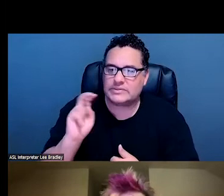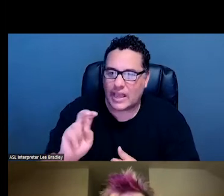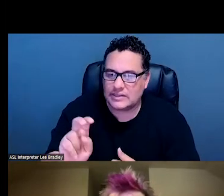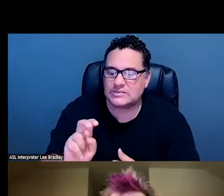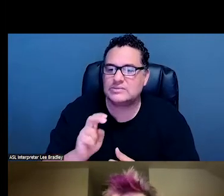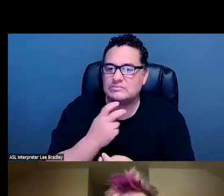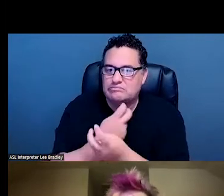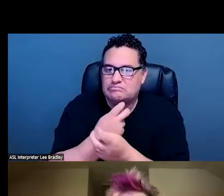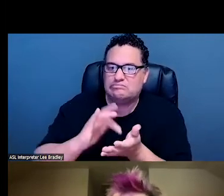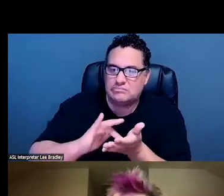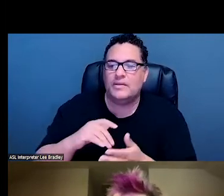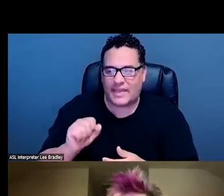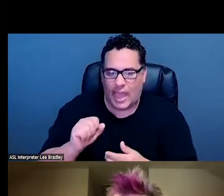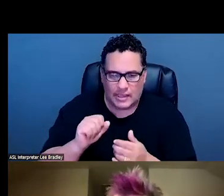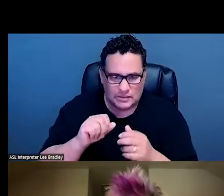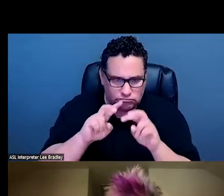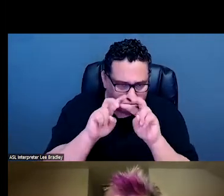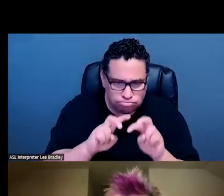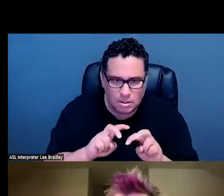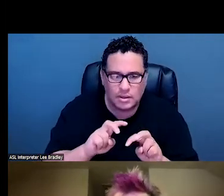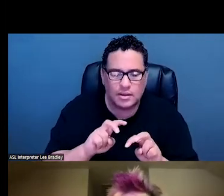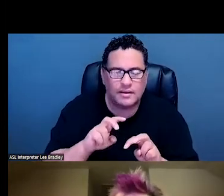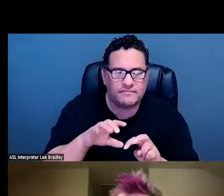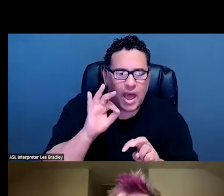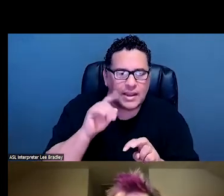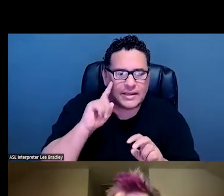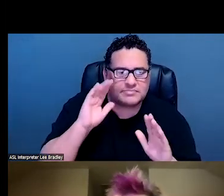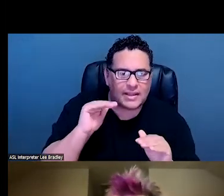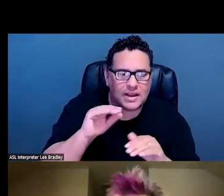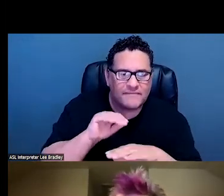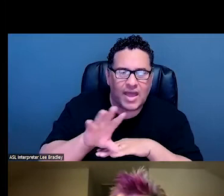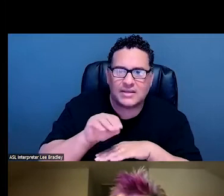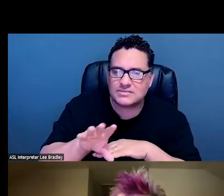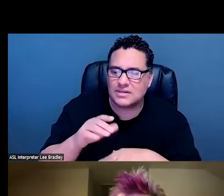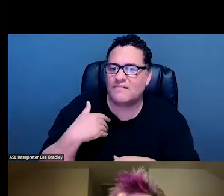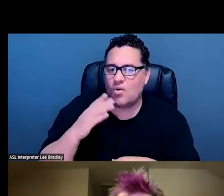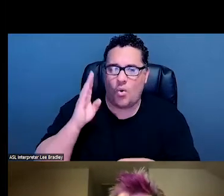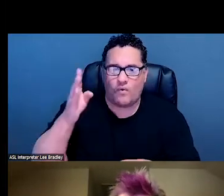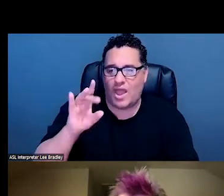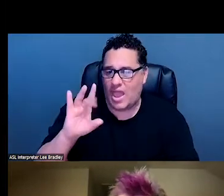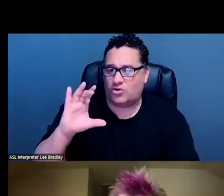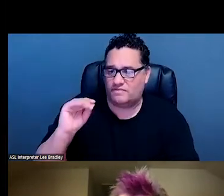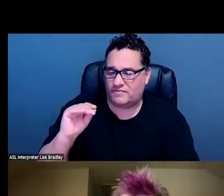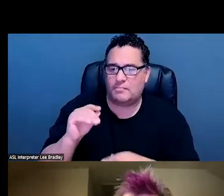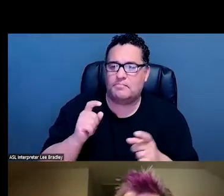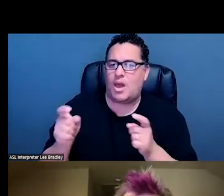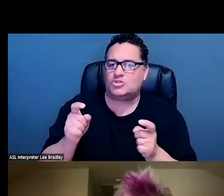IT UP AND LOOK UP EXPECTED EFFECTS. ALSO, THERE ARE OVER 850 MANAGEMENT GUIDELINES IN POISONDEX,